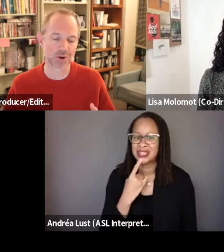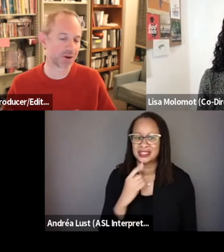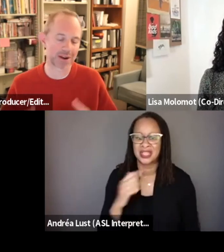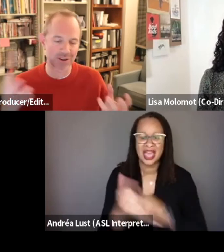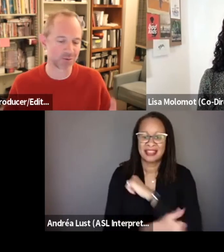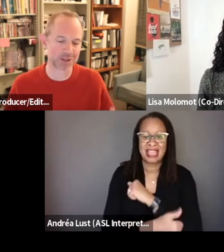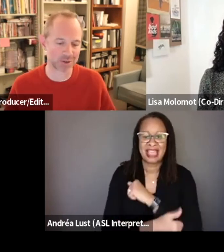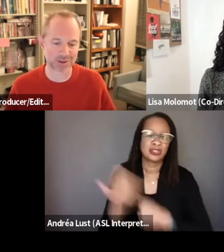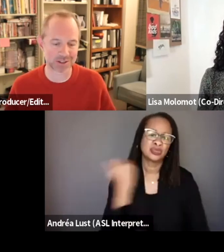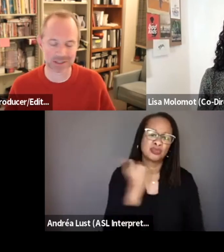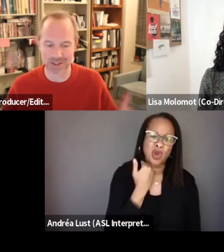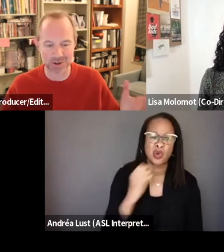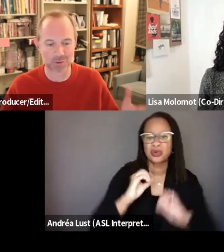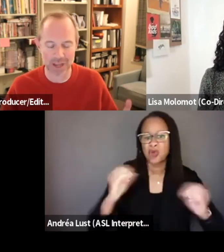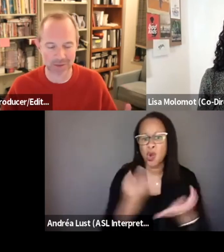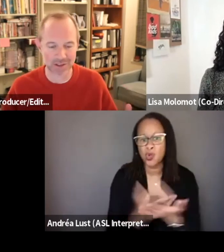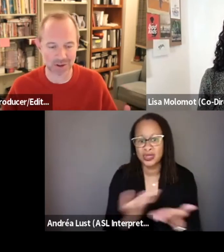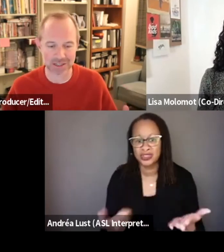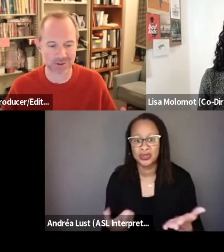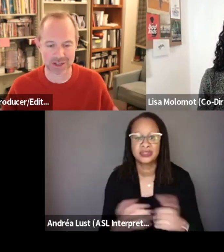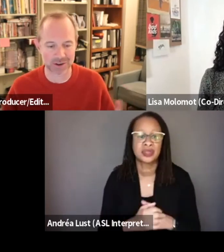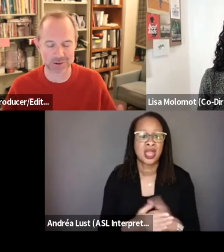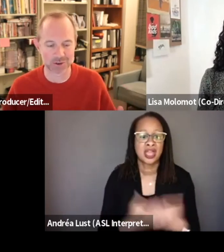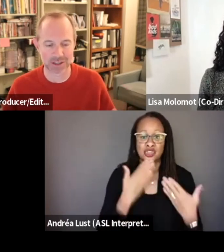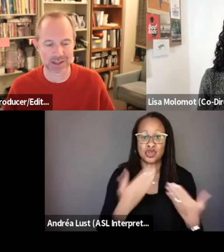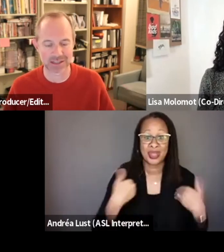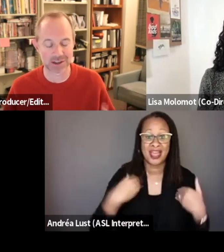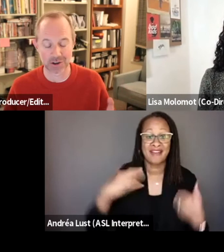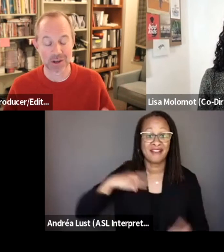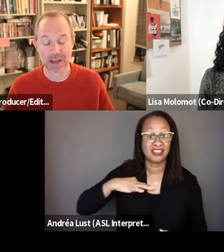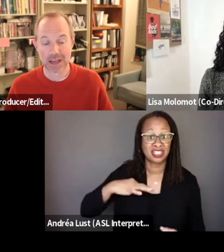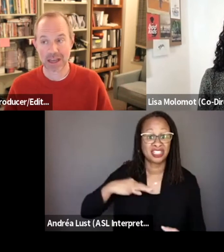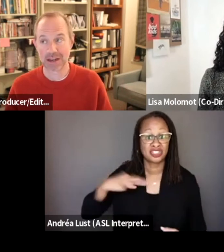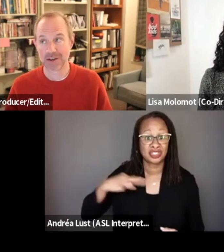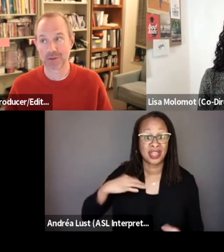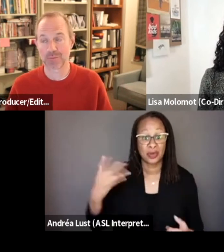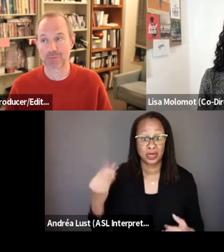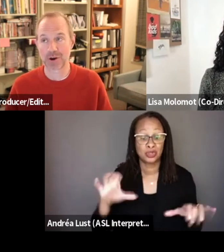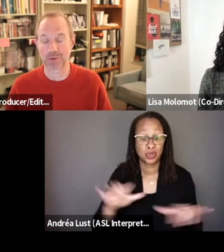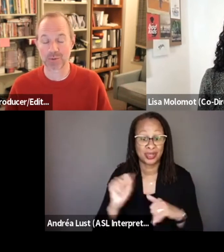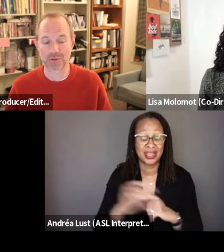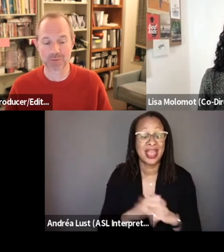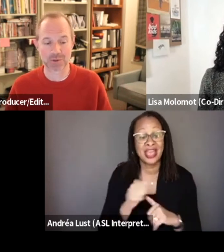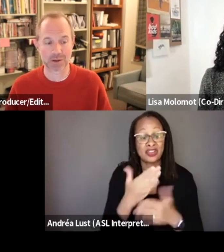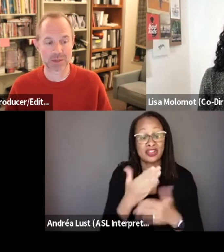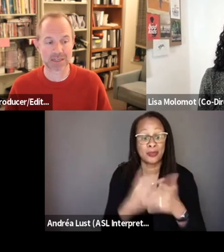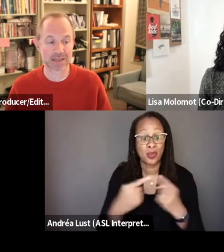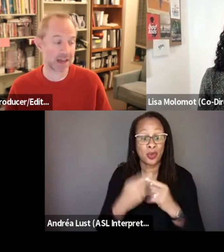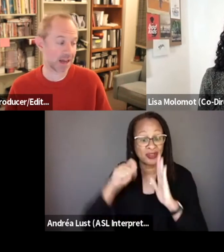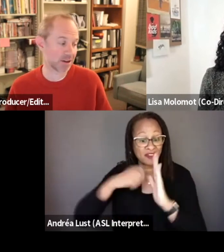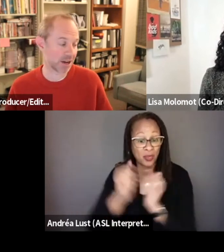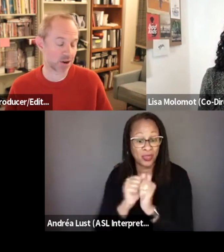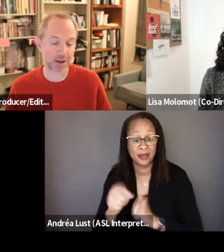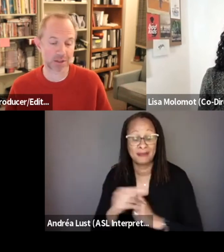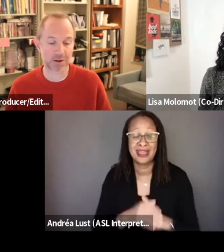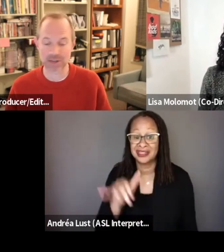we don't have any resources, it's good that we have these volunteers out here doing this. In another part, when we filmed with him, he said, yeah, I go out there every day